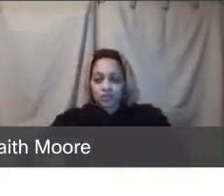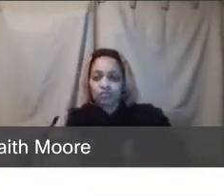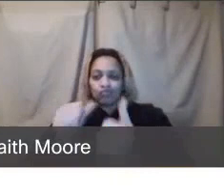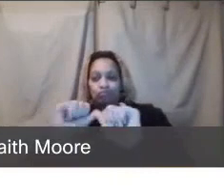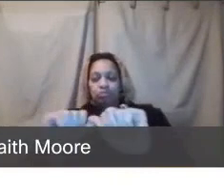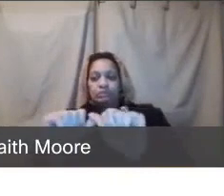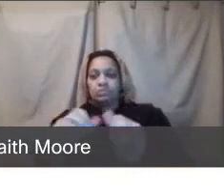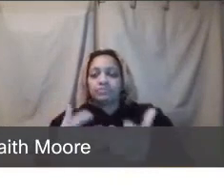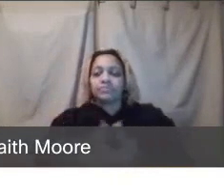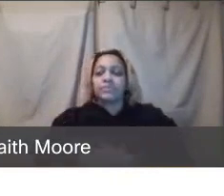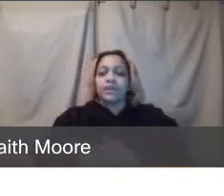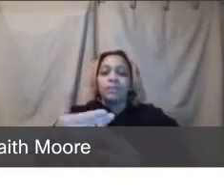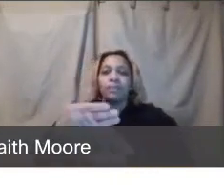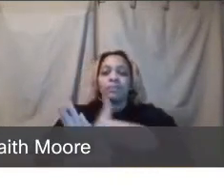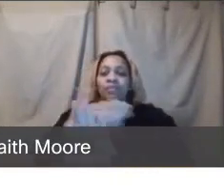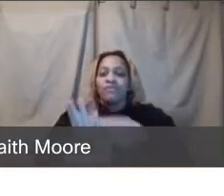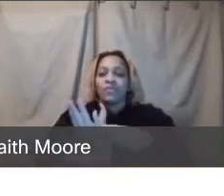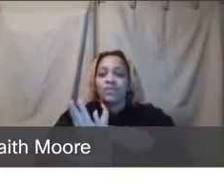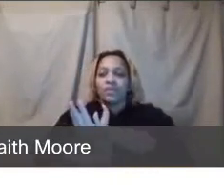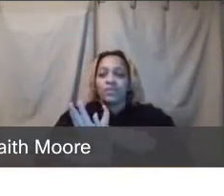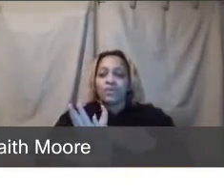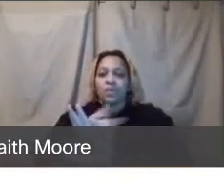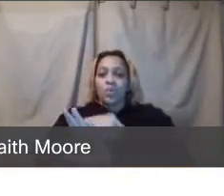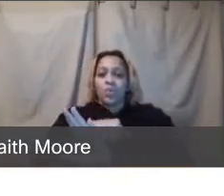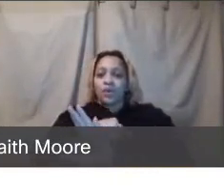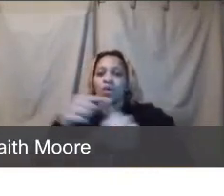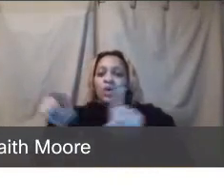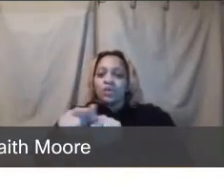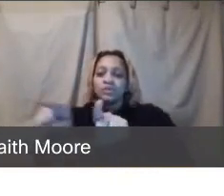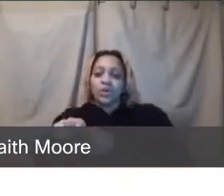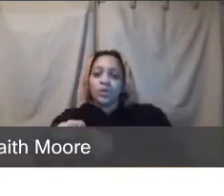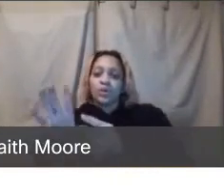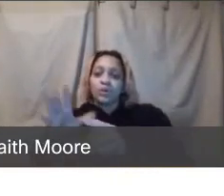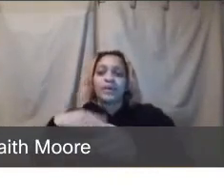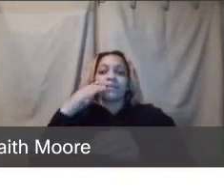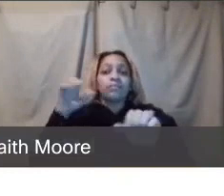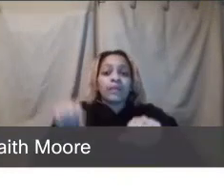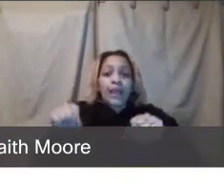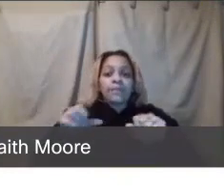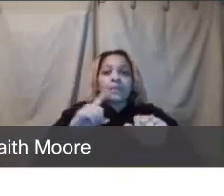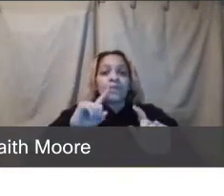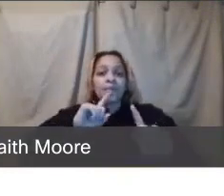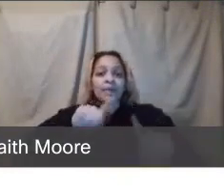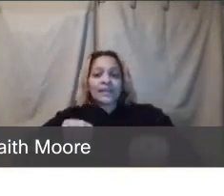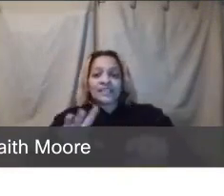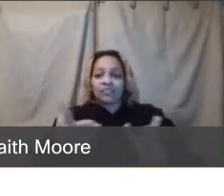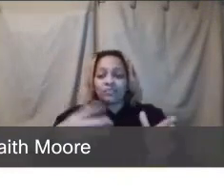Before we do this, we can, we will also be able to answer your questions verbally if you use the raise hand feature,